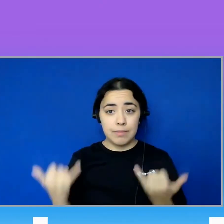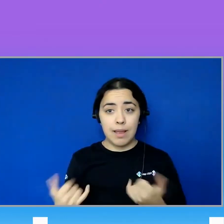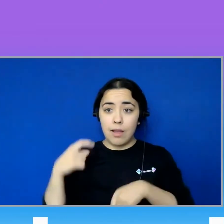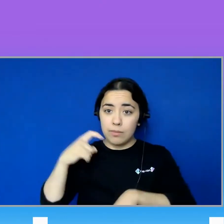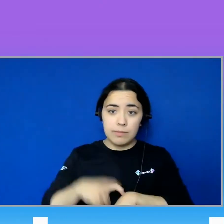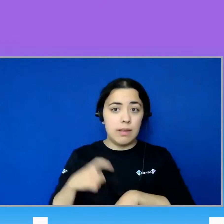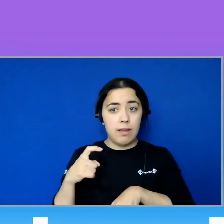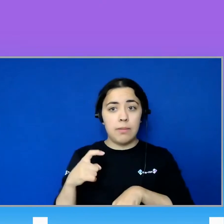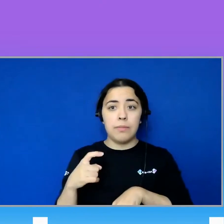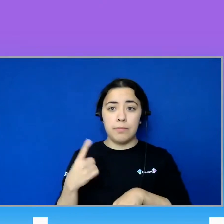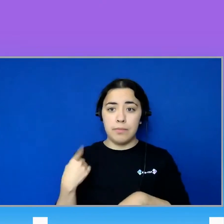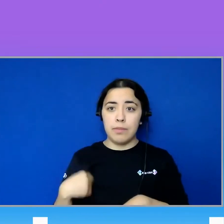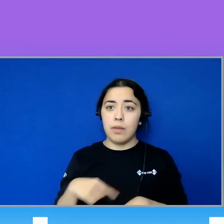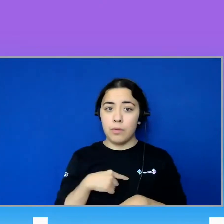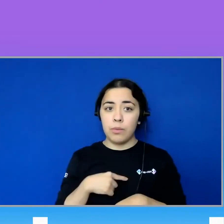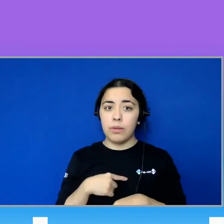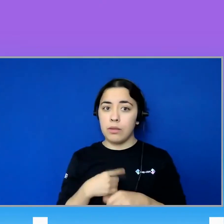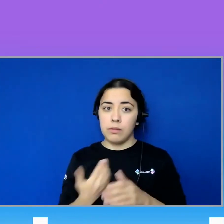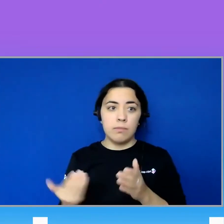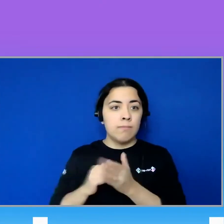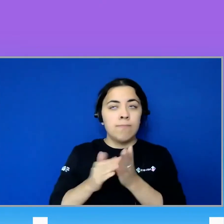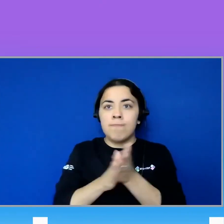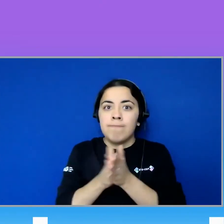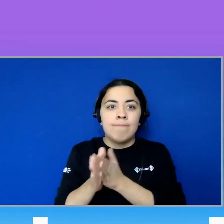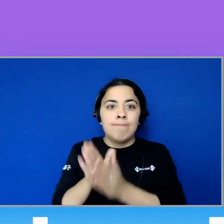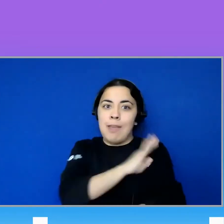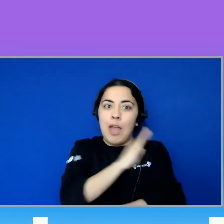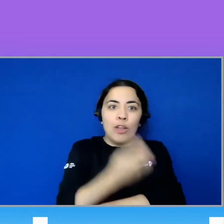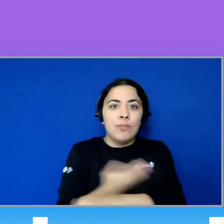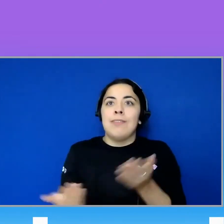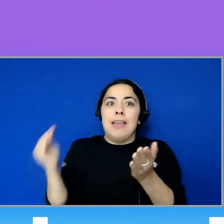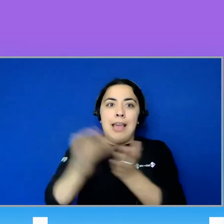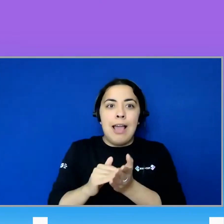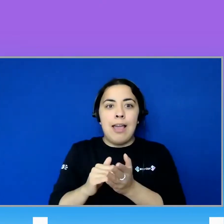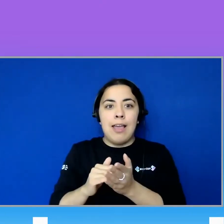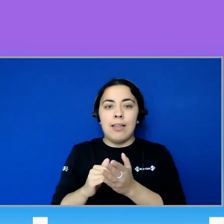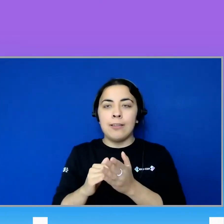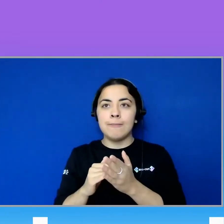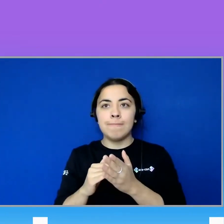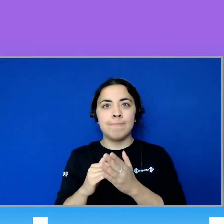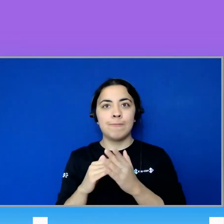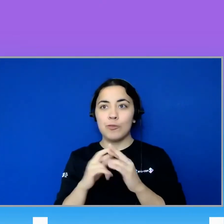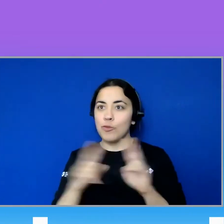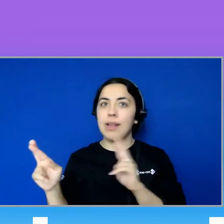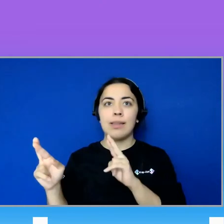that we really re-energize, put